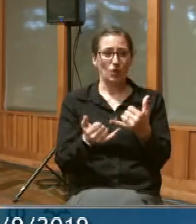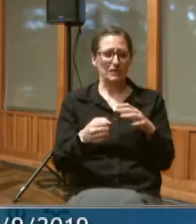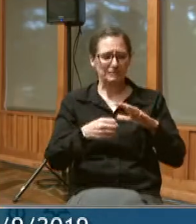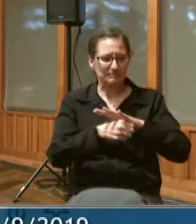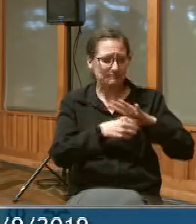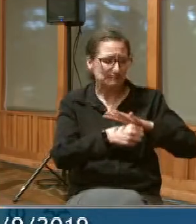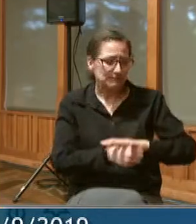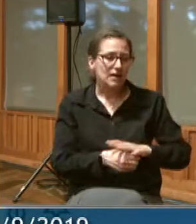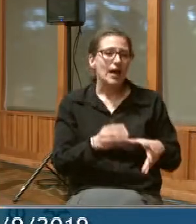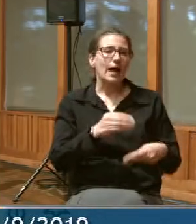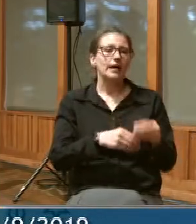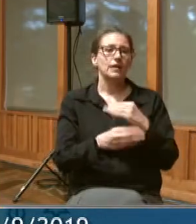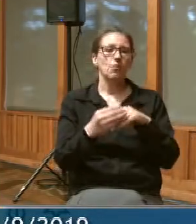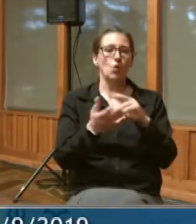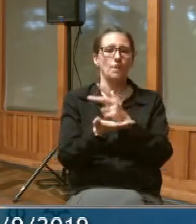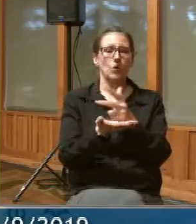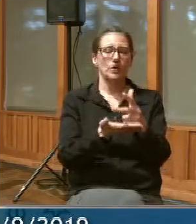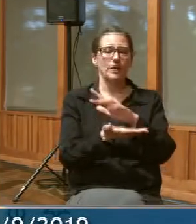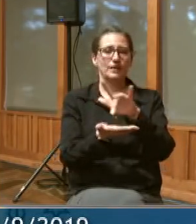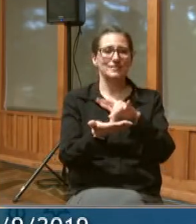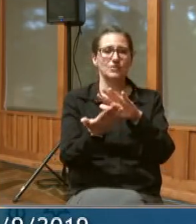ACTION AND TRANSPORTATION GOALS. IF TRAFFIC IS ALREADY CONGESTED